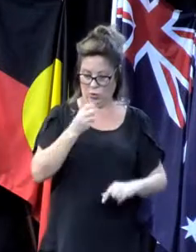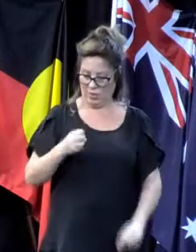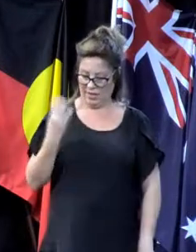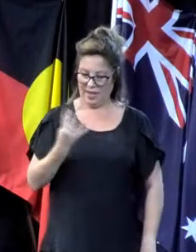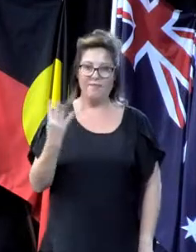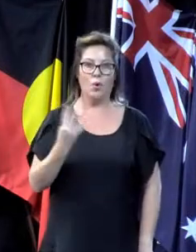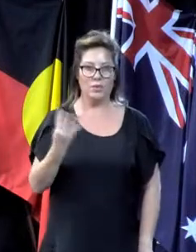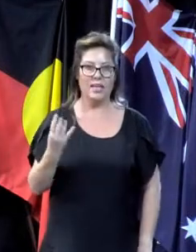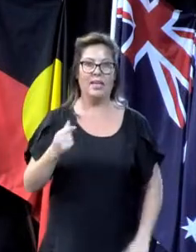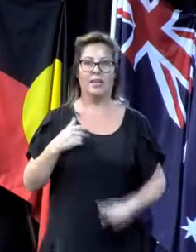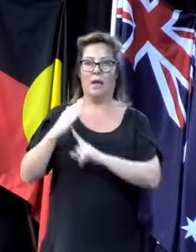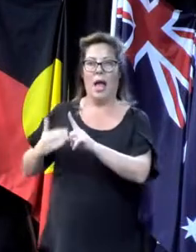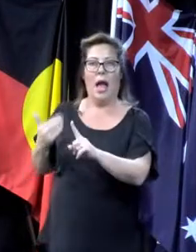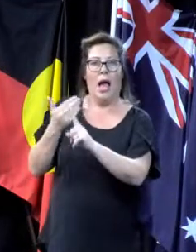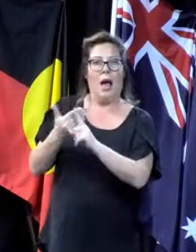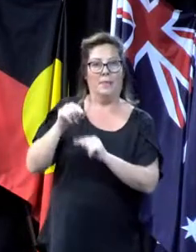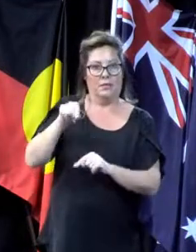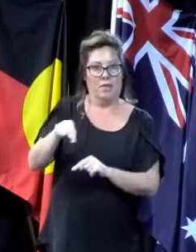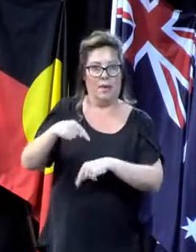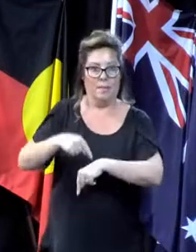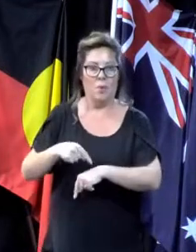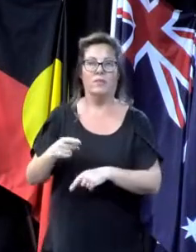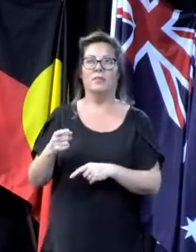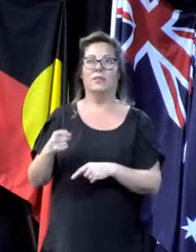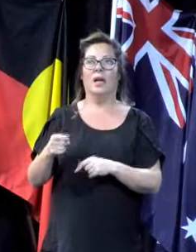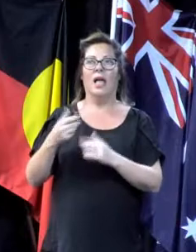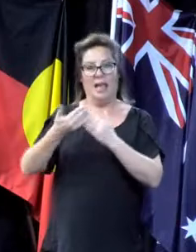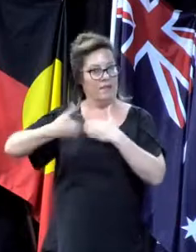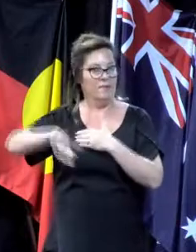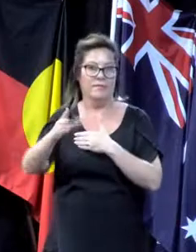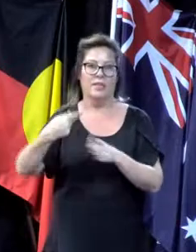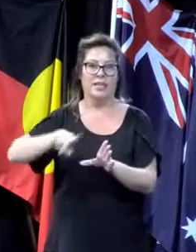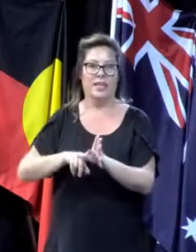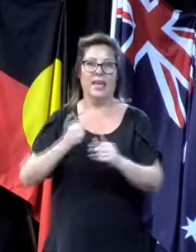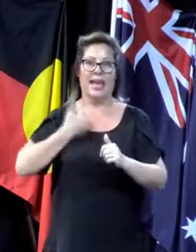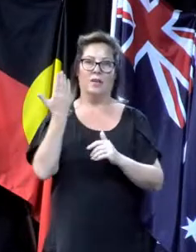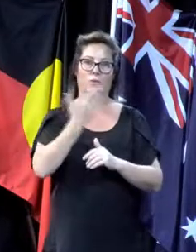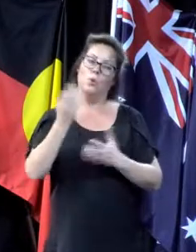Up until that point, and for the rest of 2014, the school was operating a traditional approach